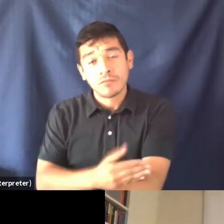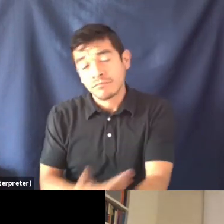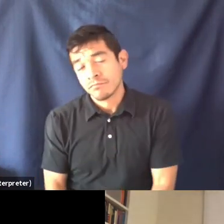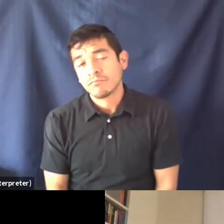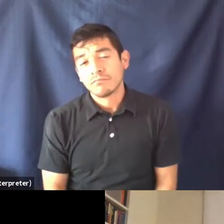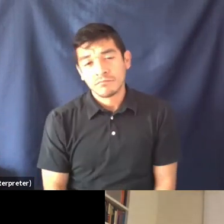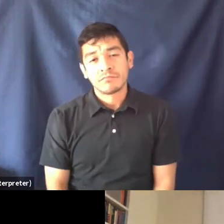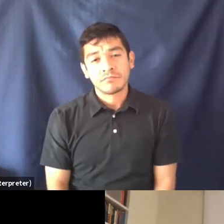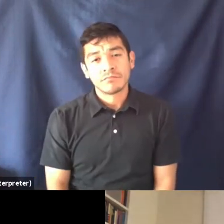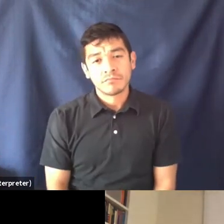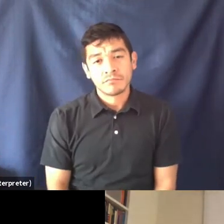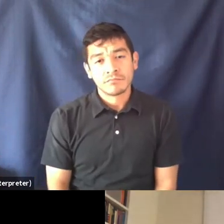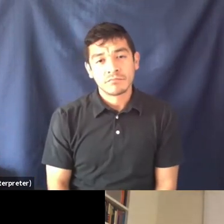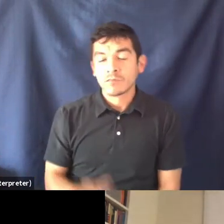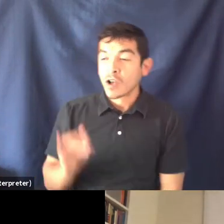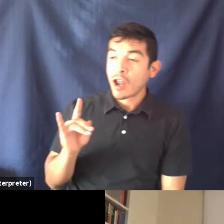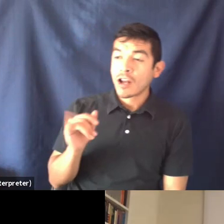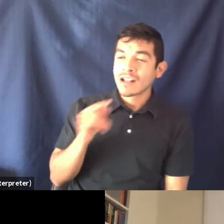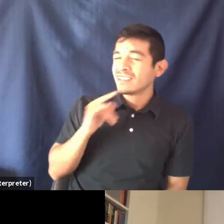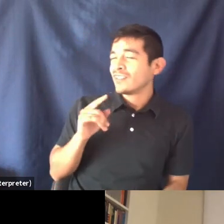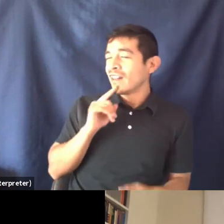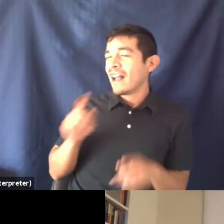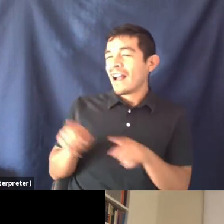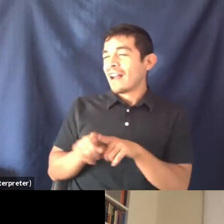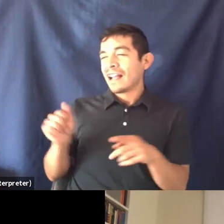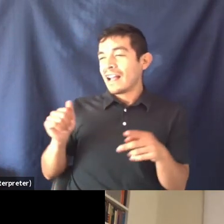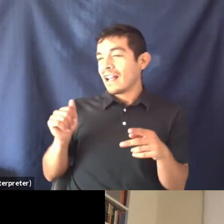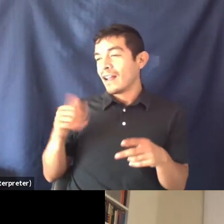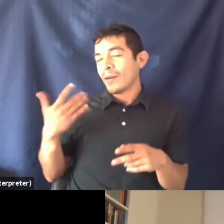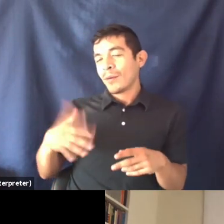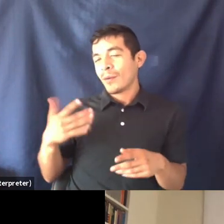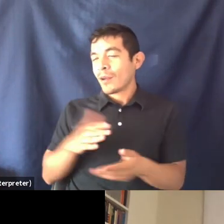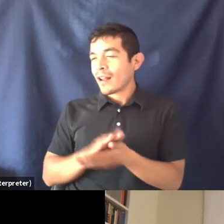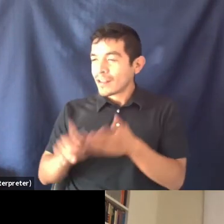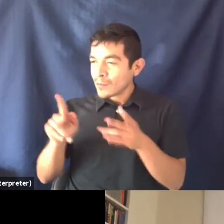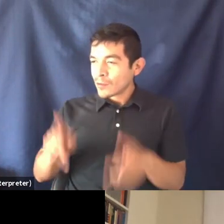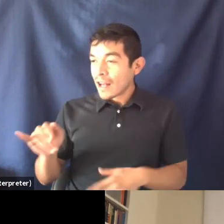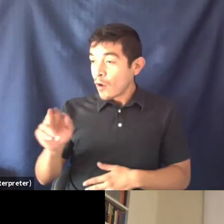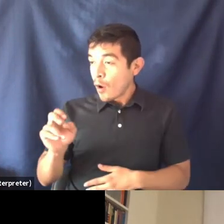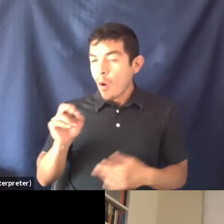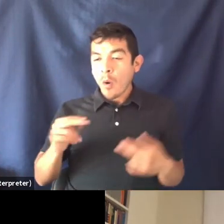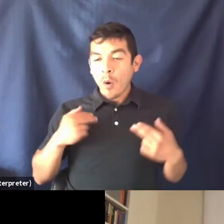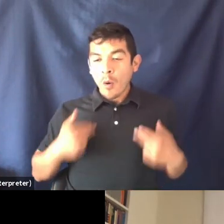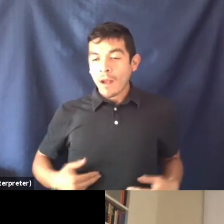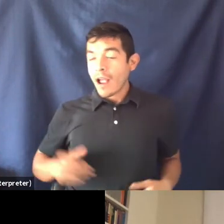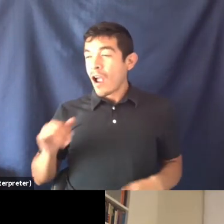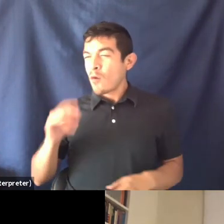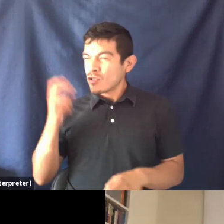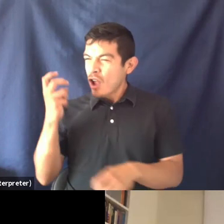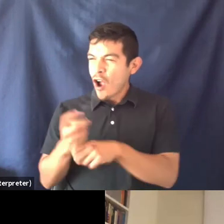Just as a kind humane person like you are and a dog lover. Was it hard not to intervene? Like when you see that Zeytin gets into the fight